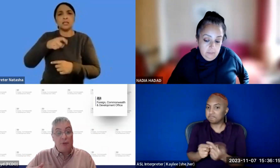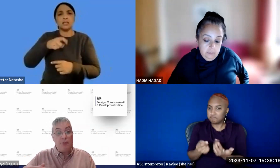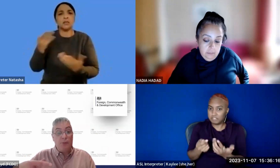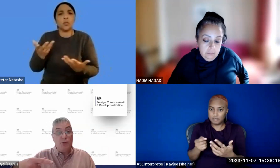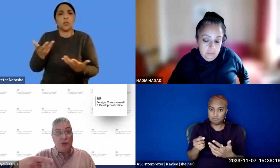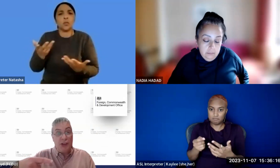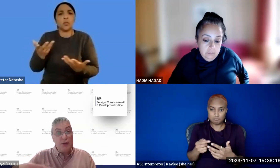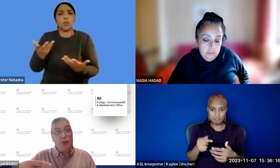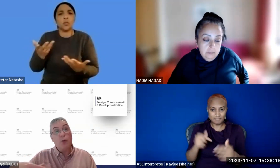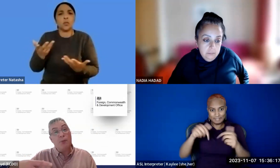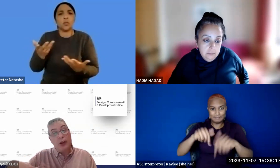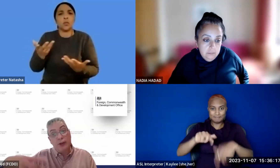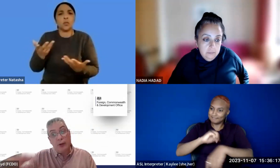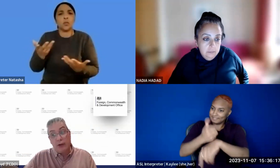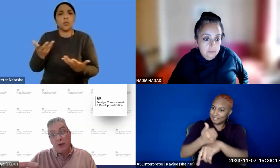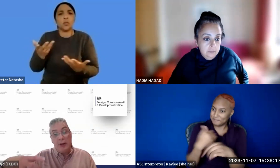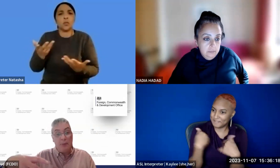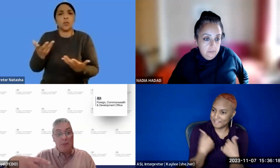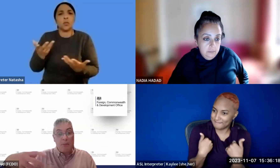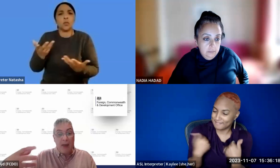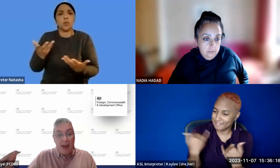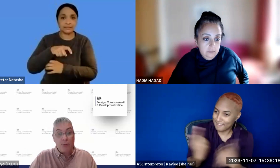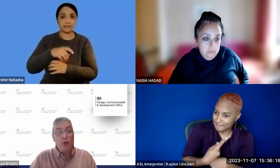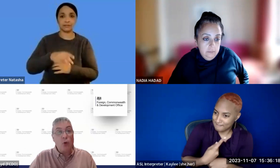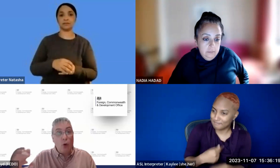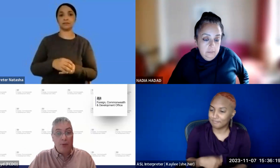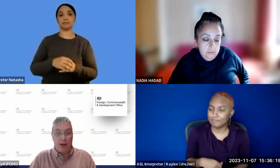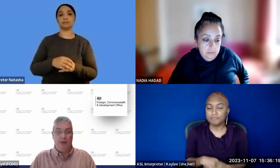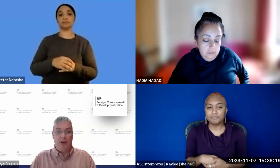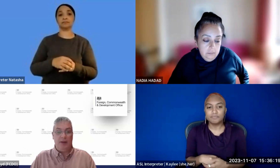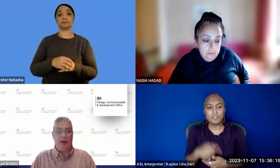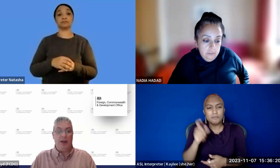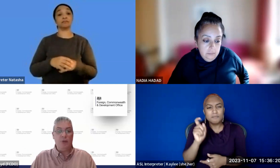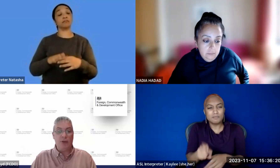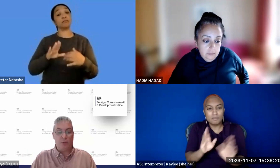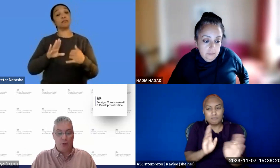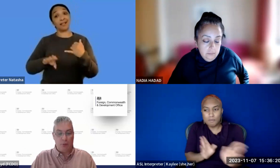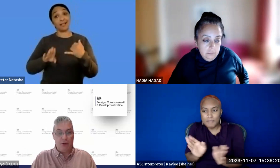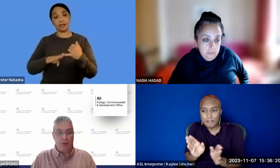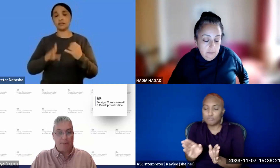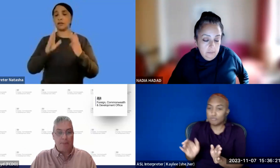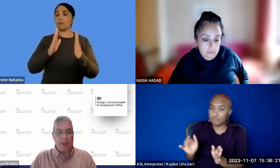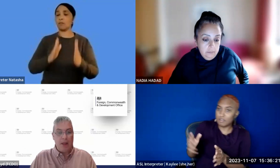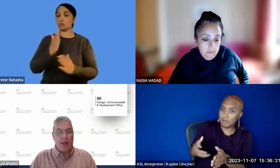If you're consulting, you need to be prepared to incorporate the feedback into the work.